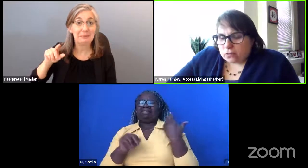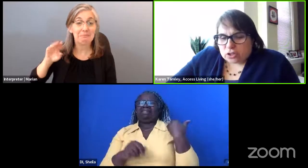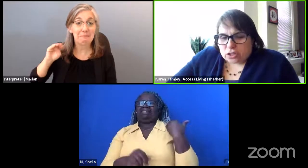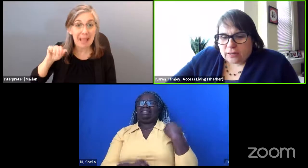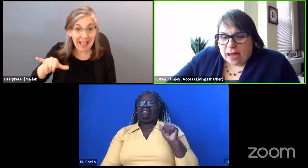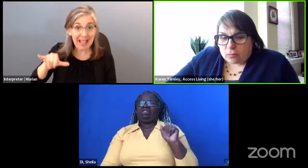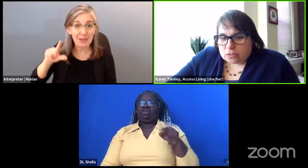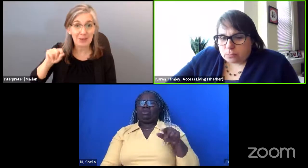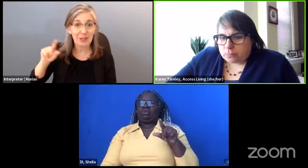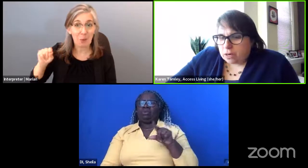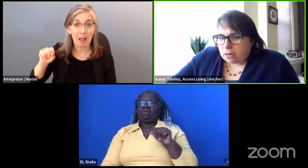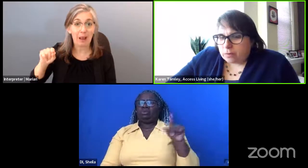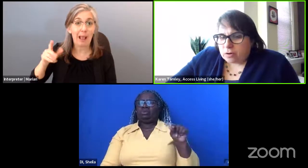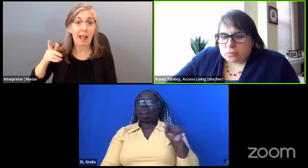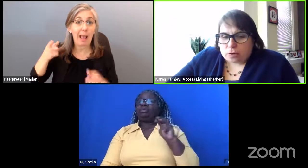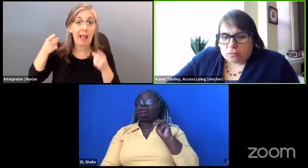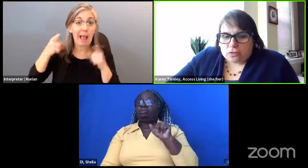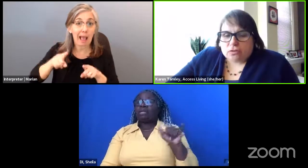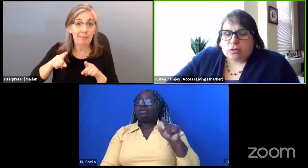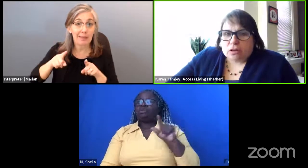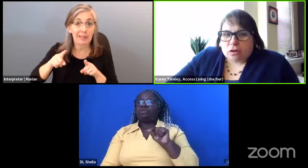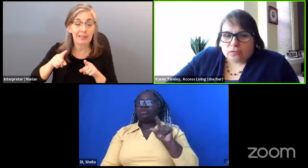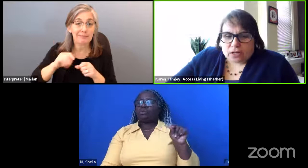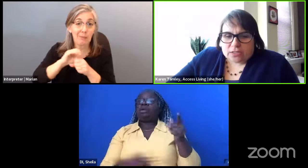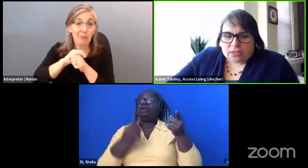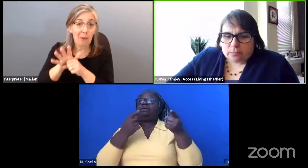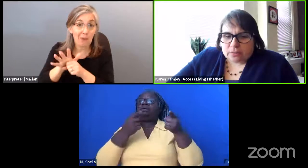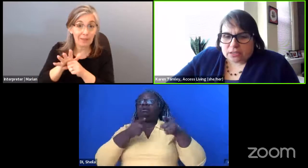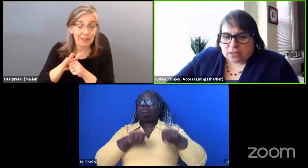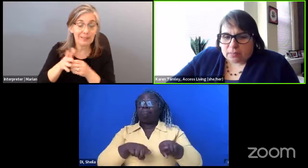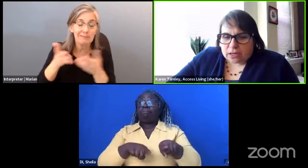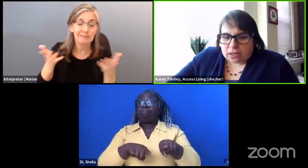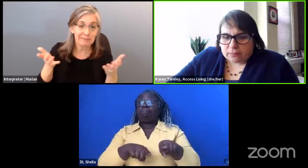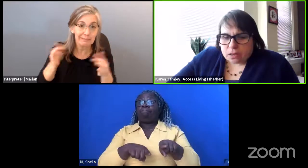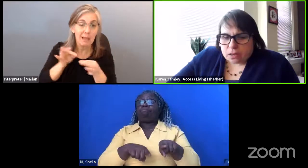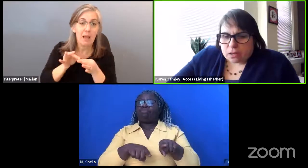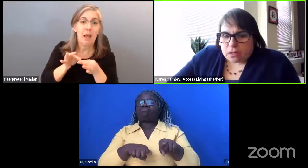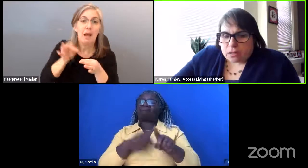Unfortunately that was postponed due to the COVID-19 pandemic.